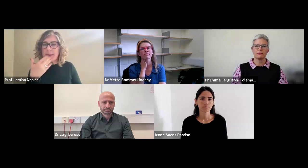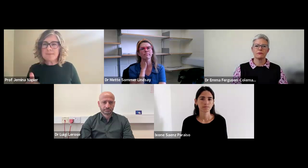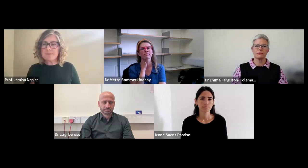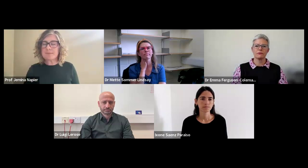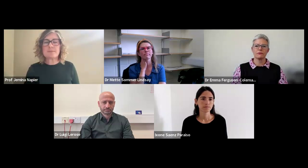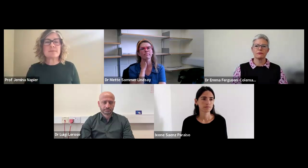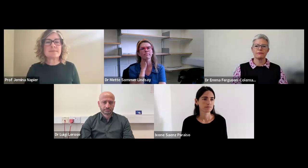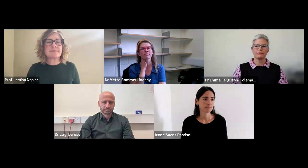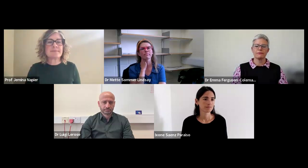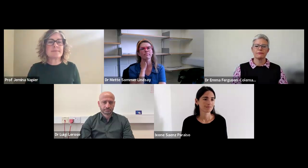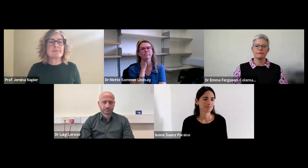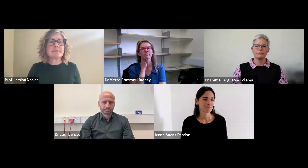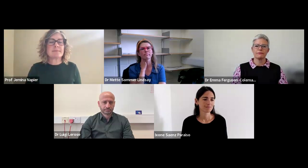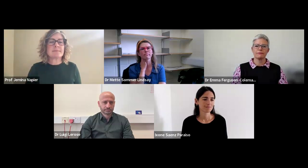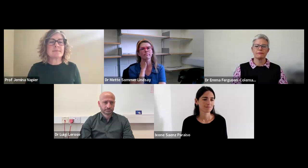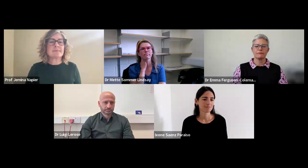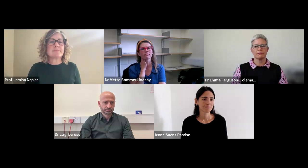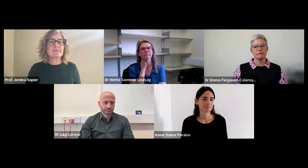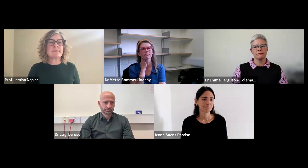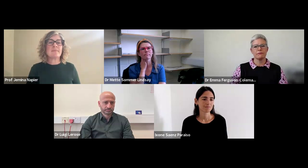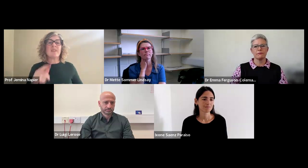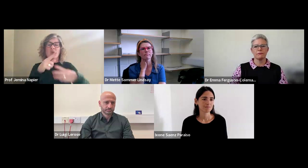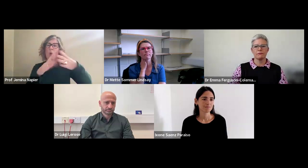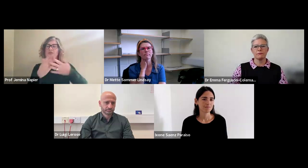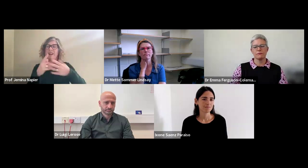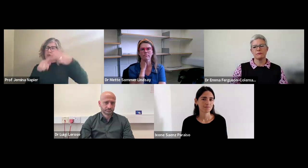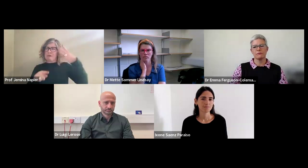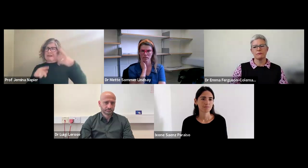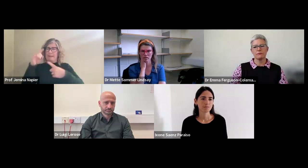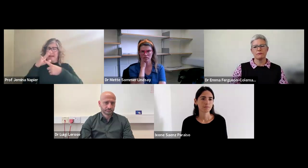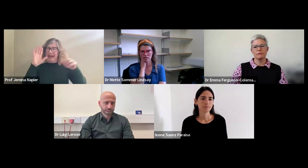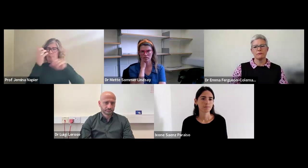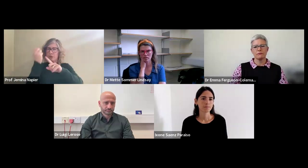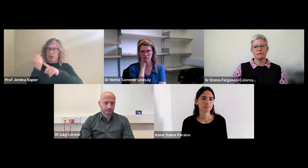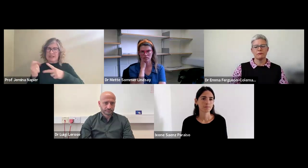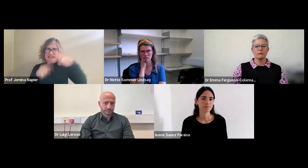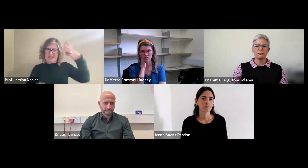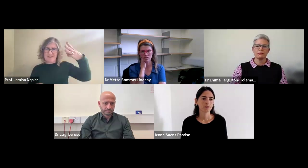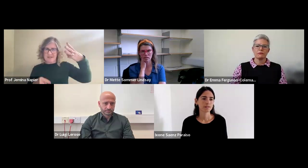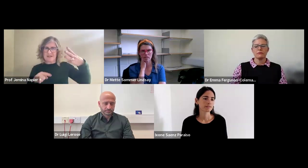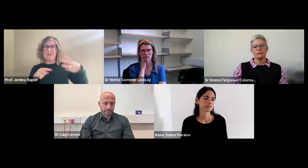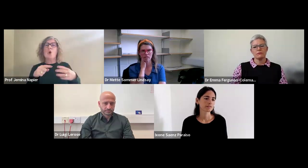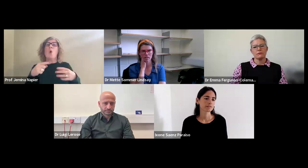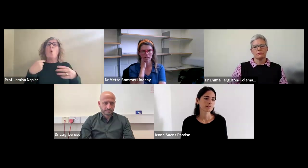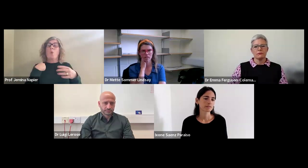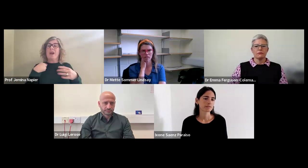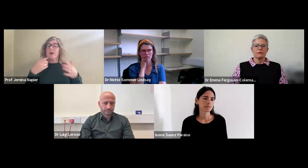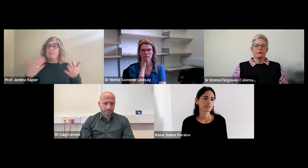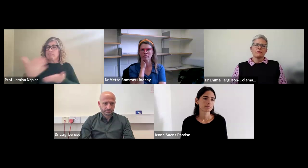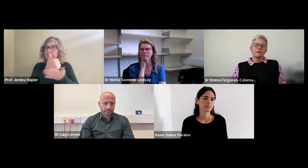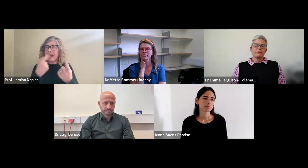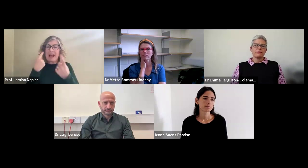Okay next slide. So really there's three main objectives of the project, as you can see from